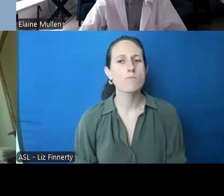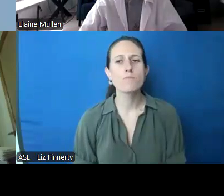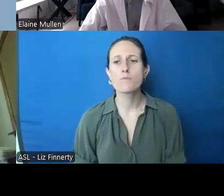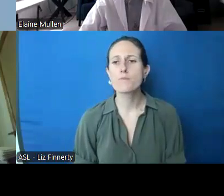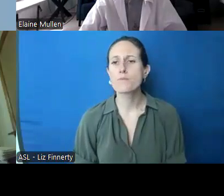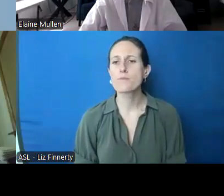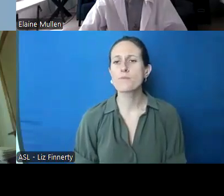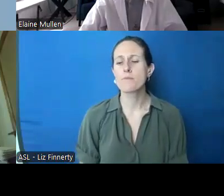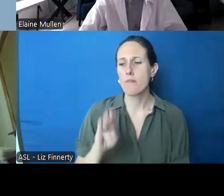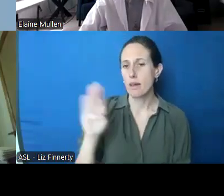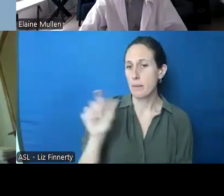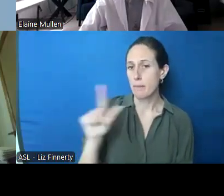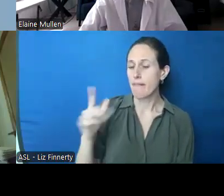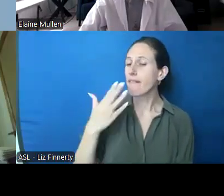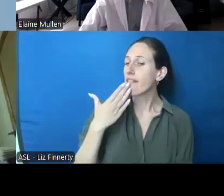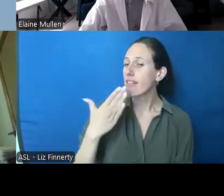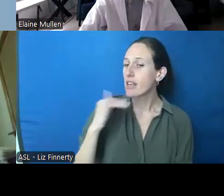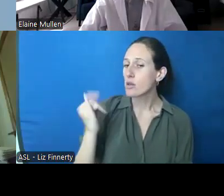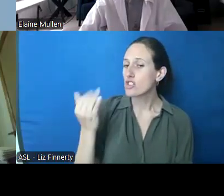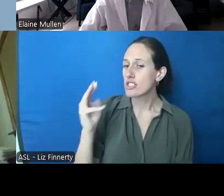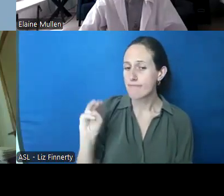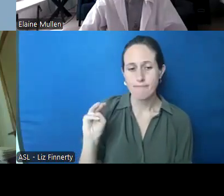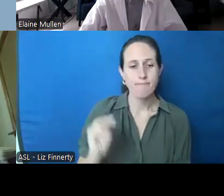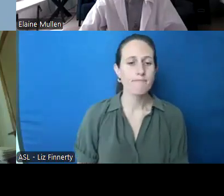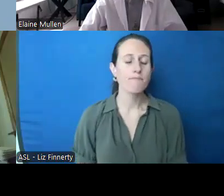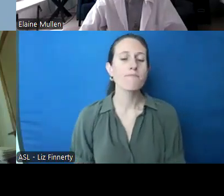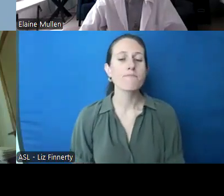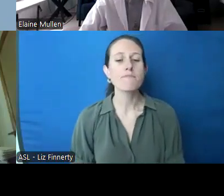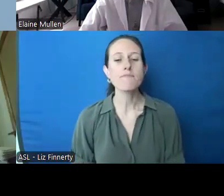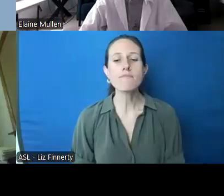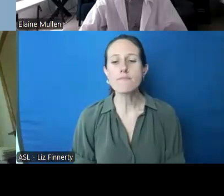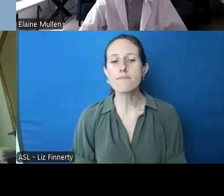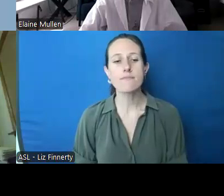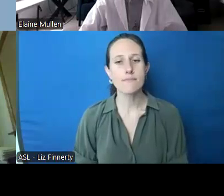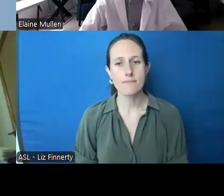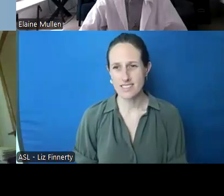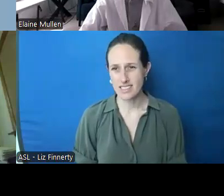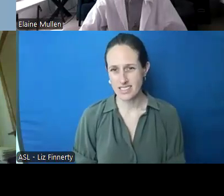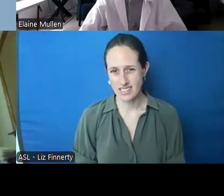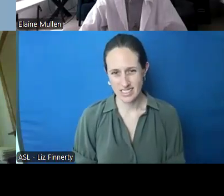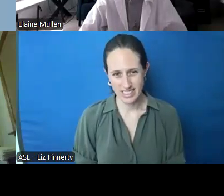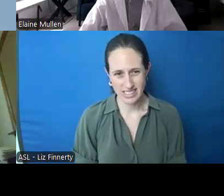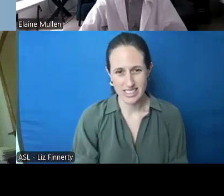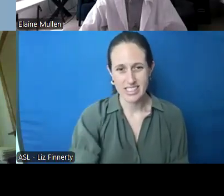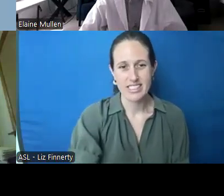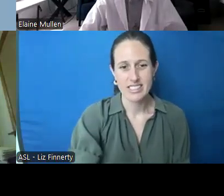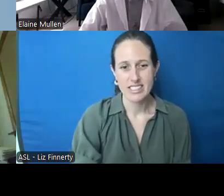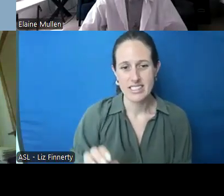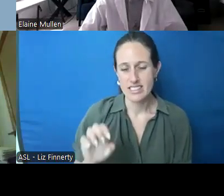Bill: Absolutely, thank you, Jim. Elaine, I didn't want to